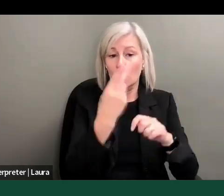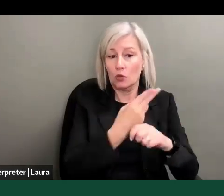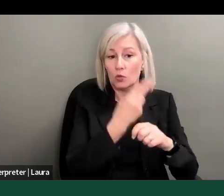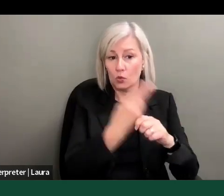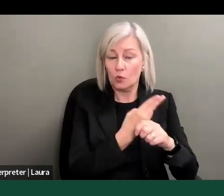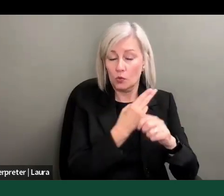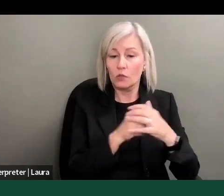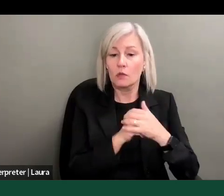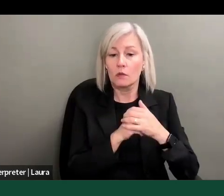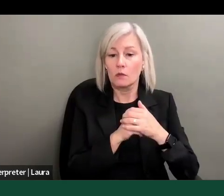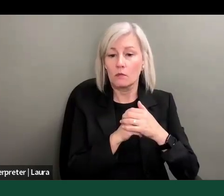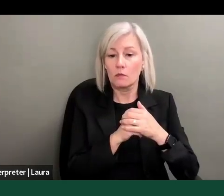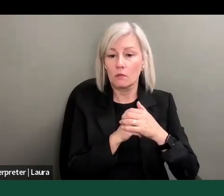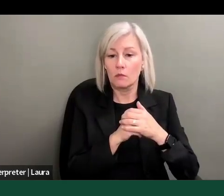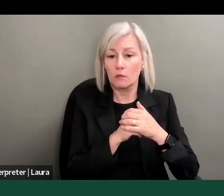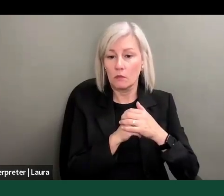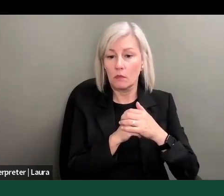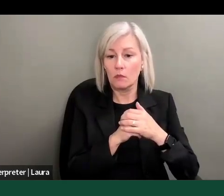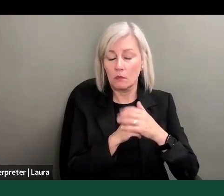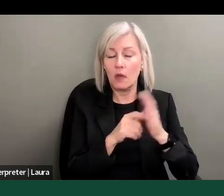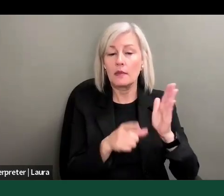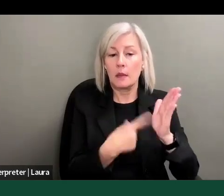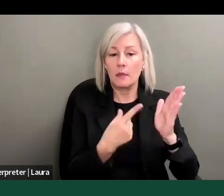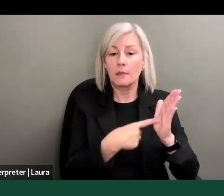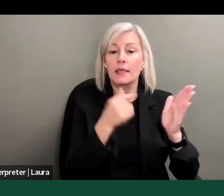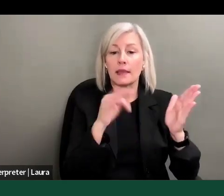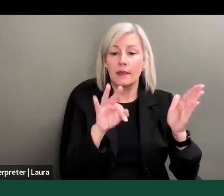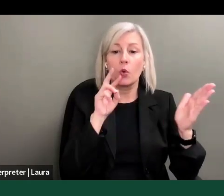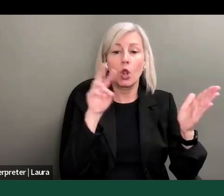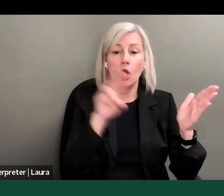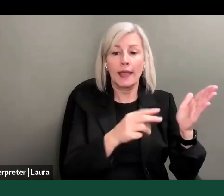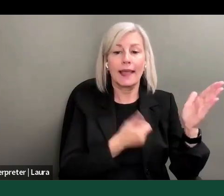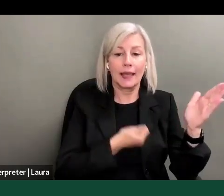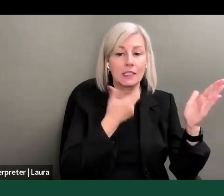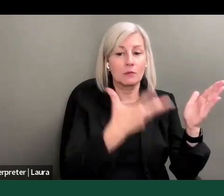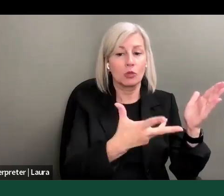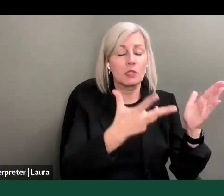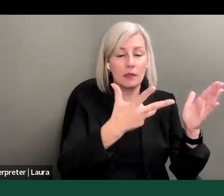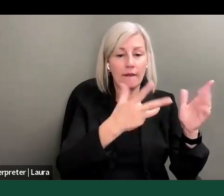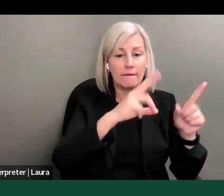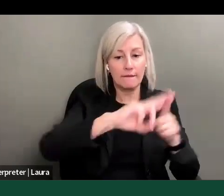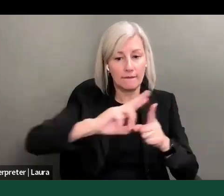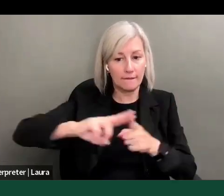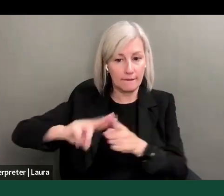We do that sometimes if we're looking at expressive vocabulary and trying to sort